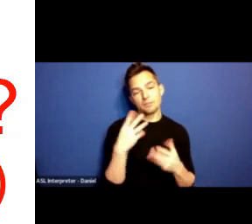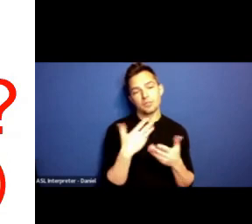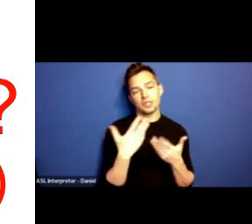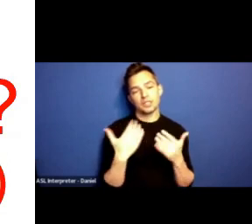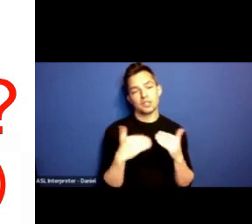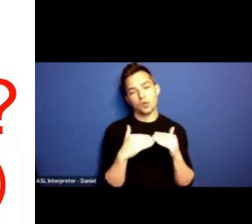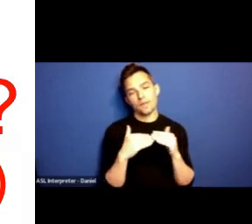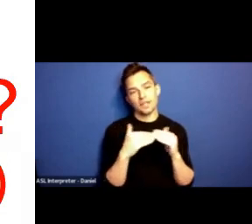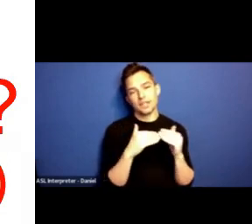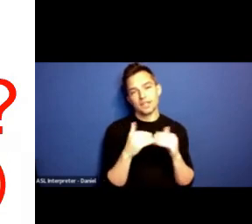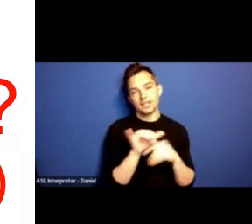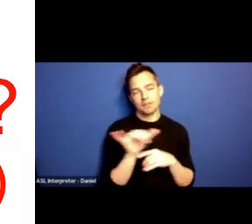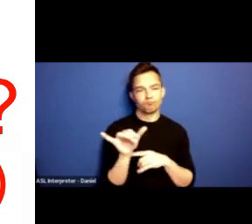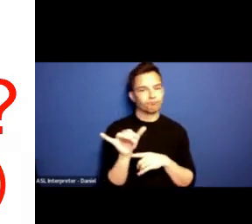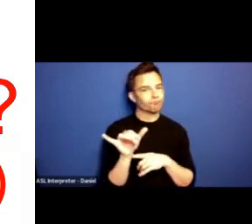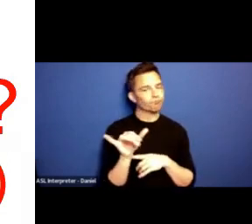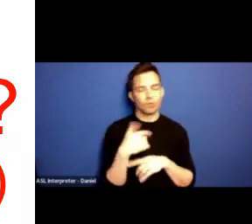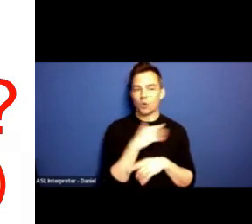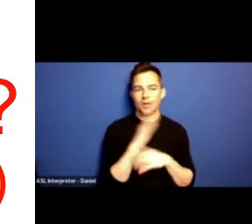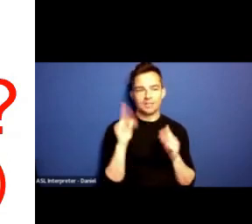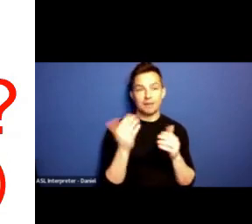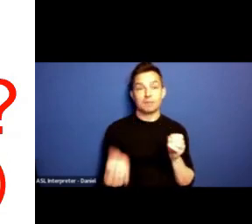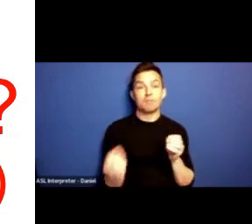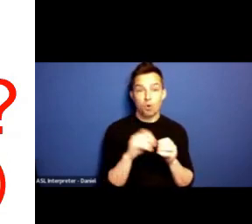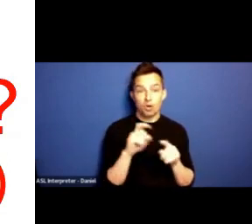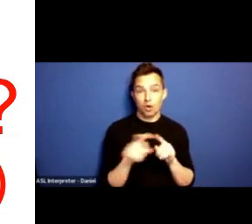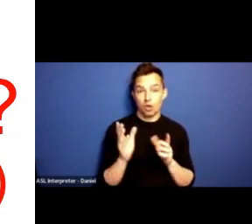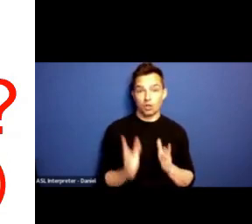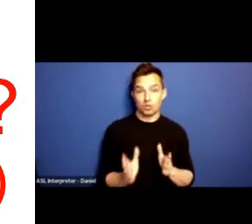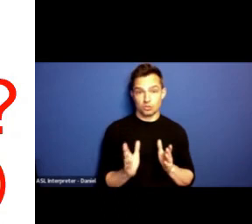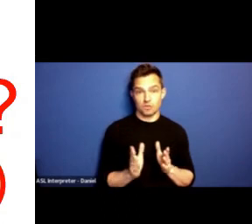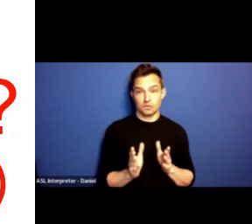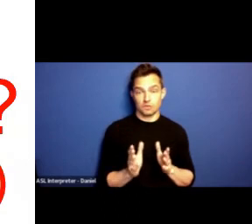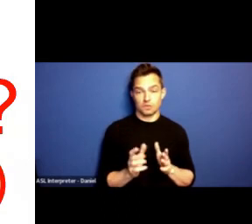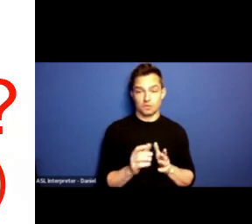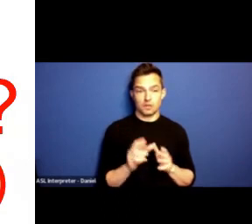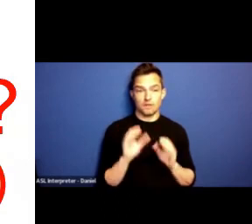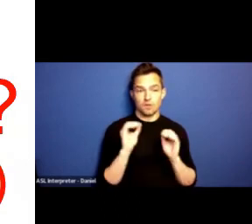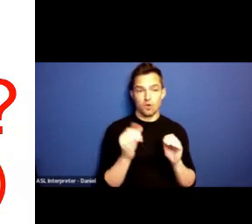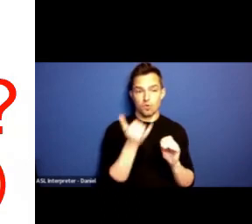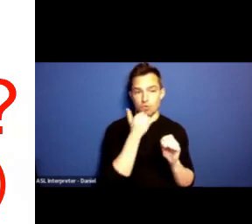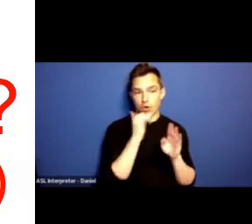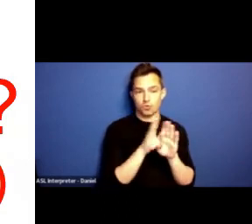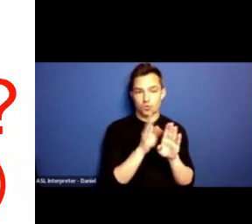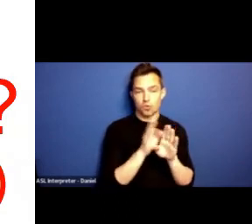good. We would actually expect more callers of the callers to the No Wrong Door to have had a